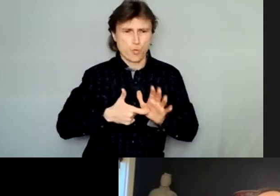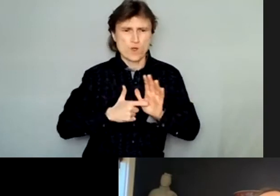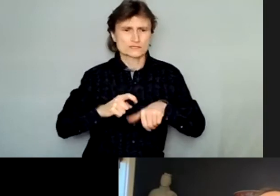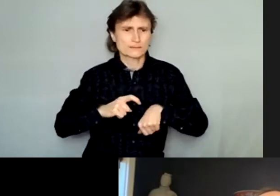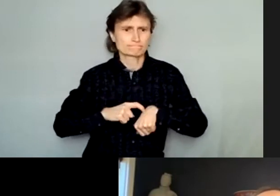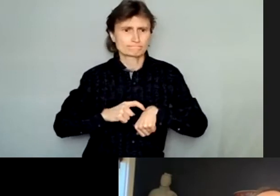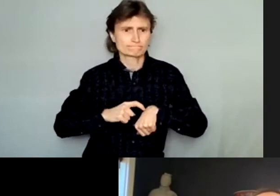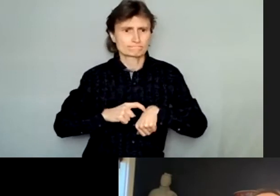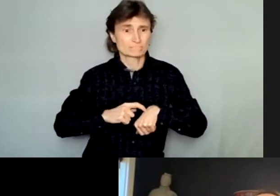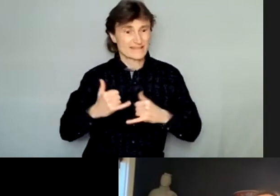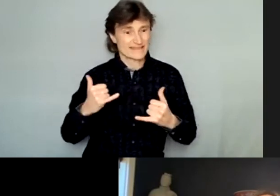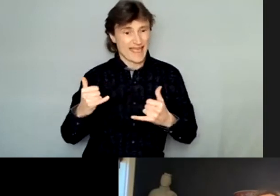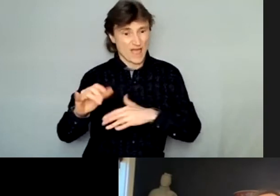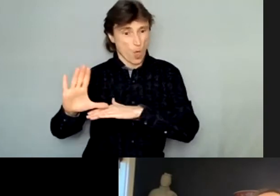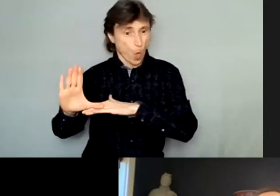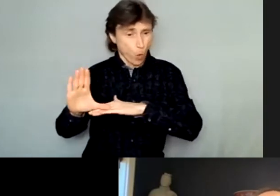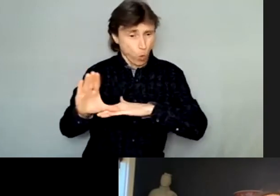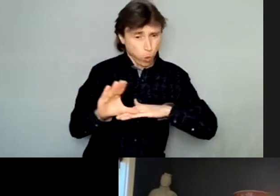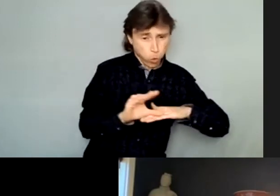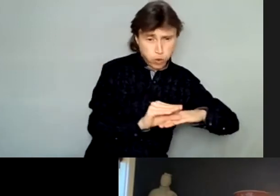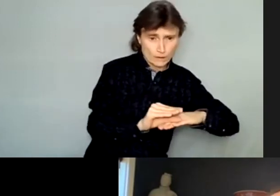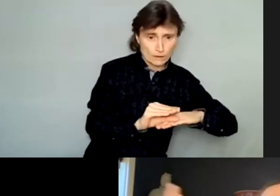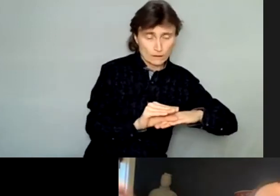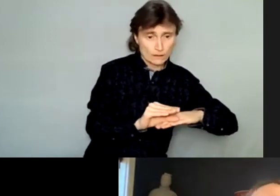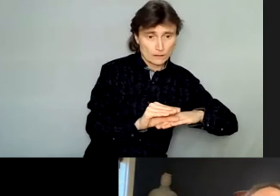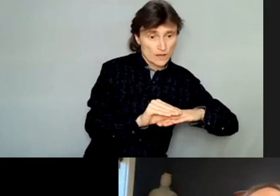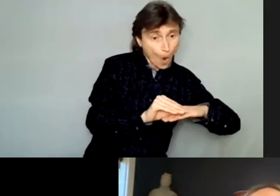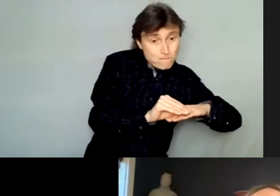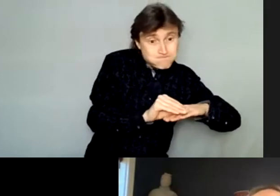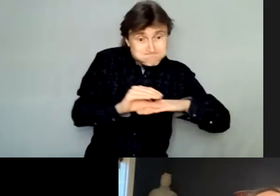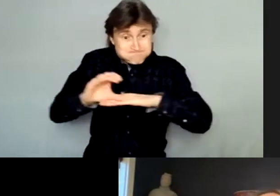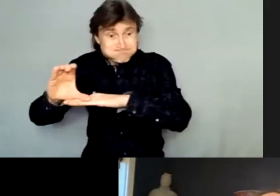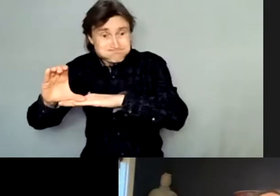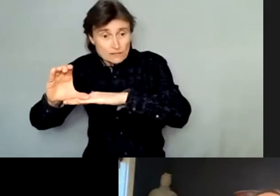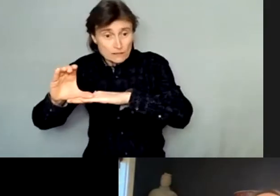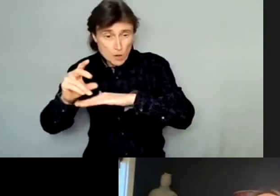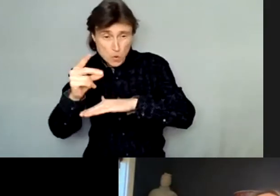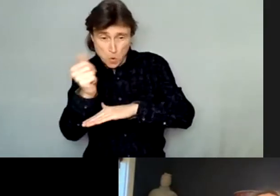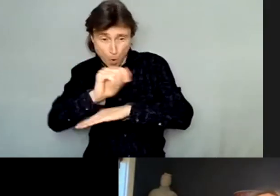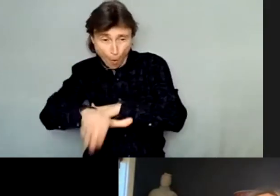were at before, nevermind getting farther beyond that.